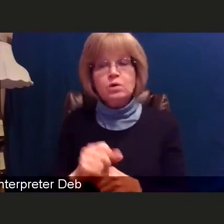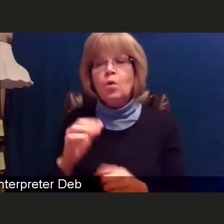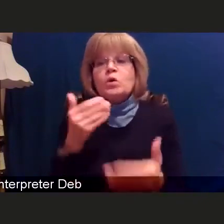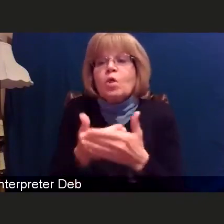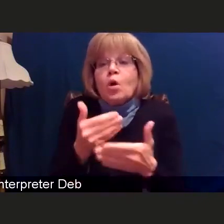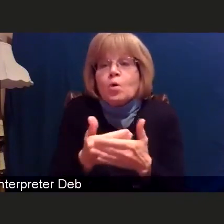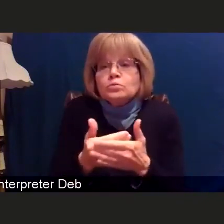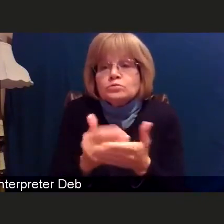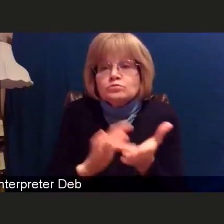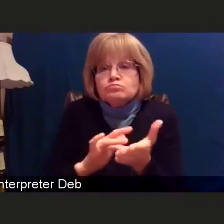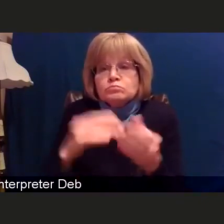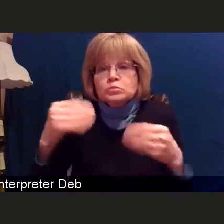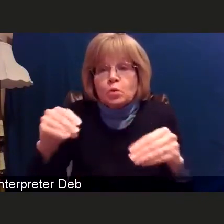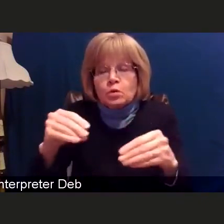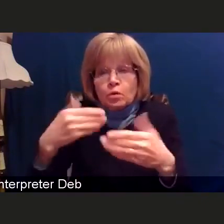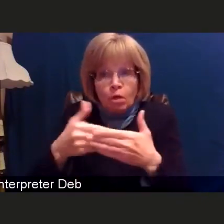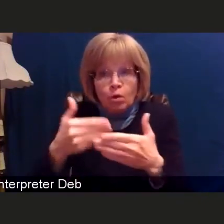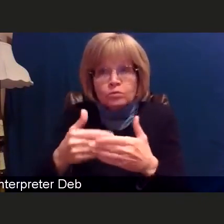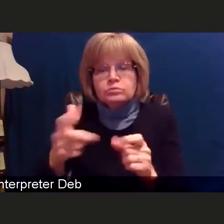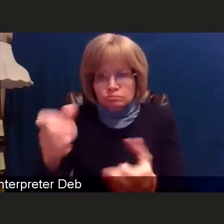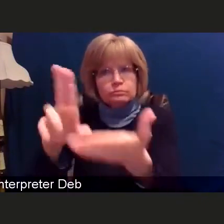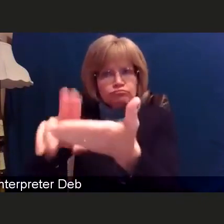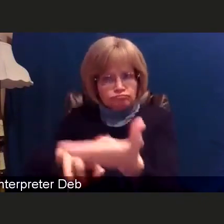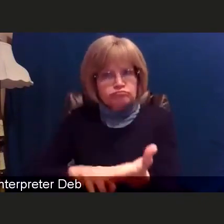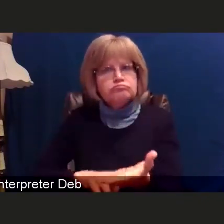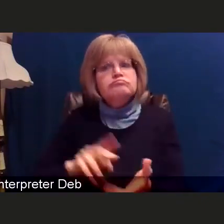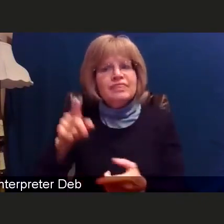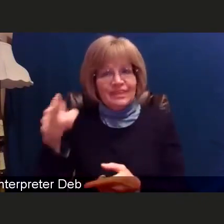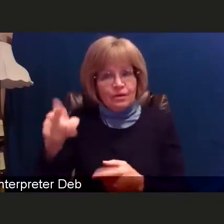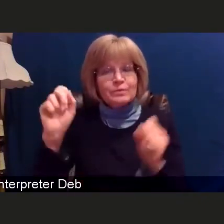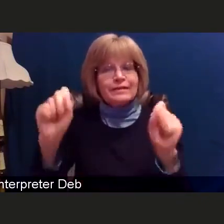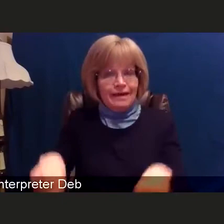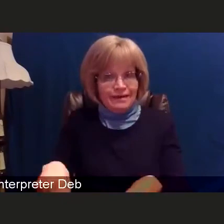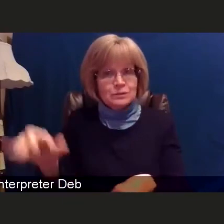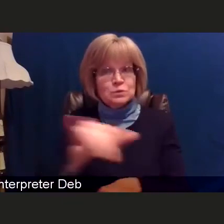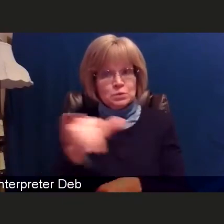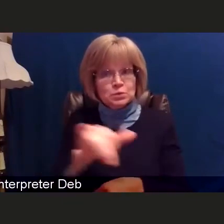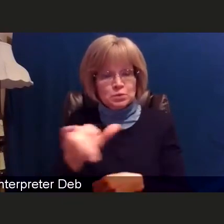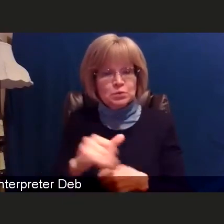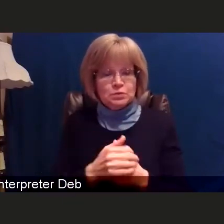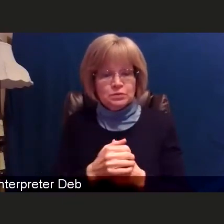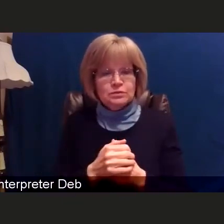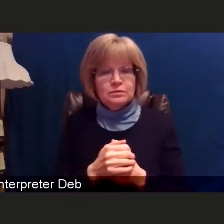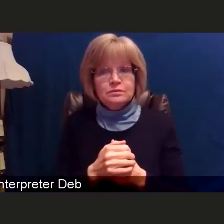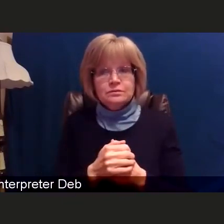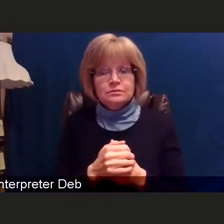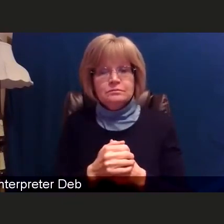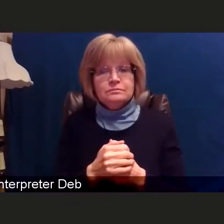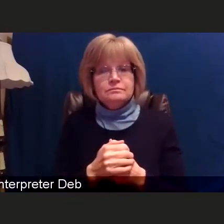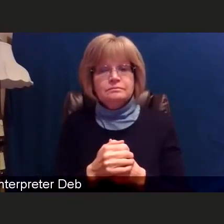you may wanna register with that organization as well. One of the questions that I do get asked